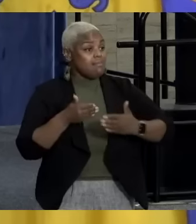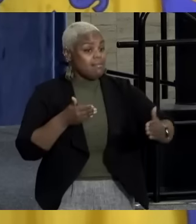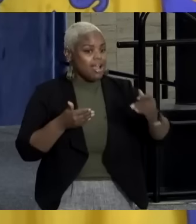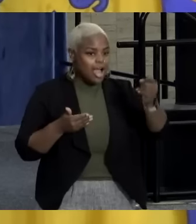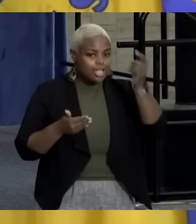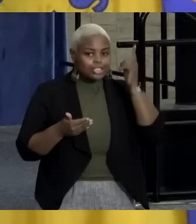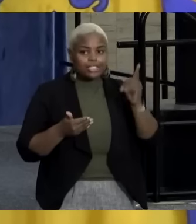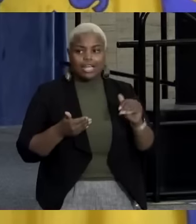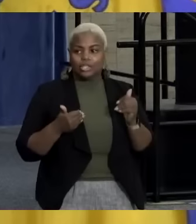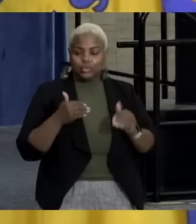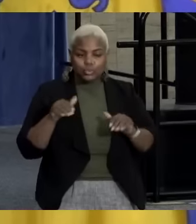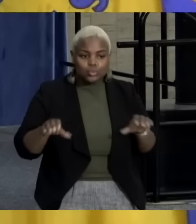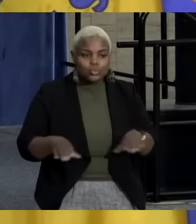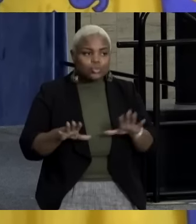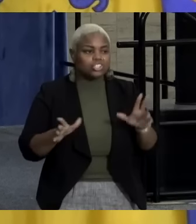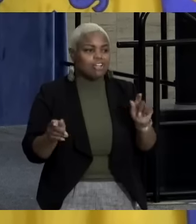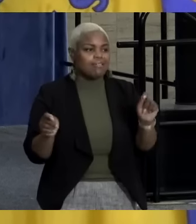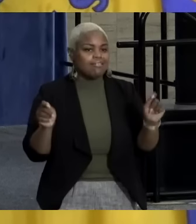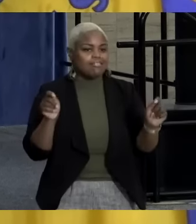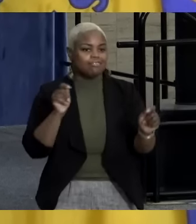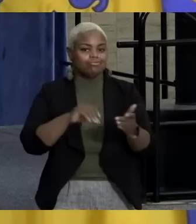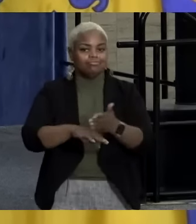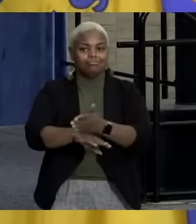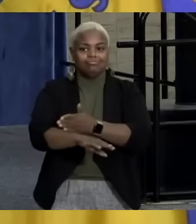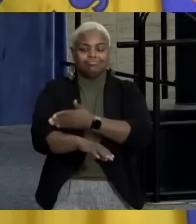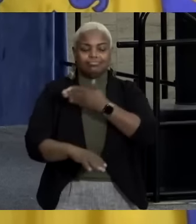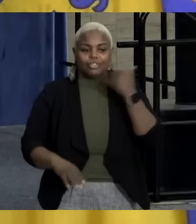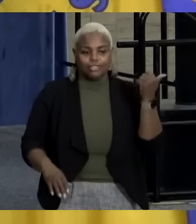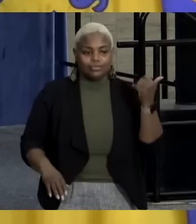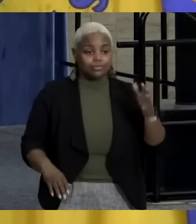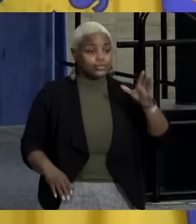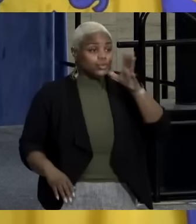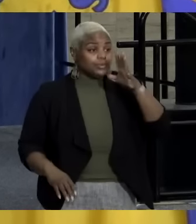As women, we are caretakers, mothers, daughters,